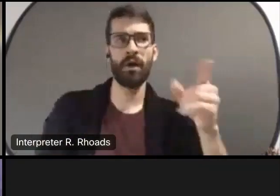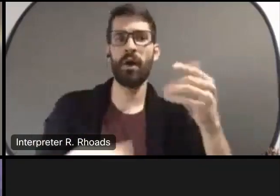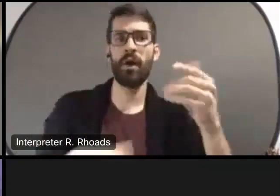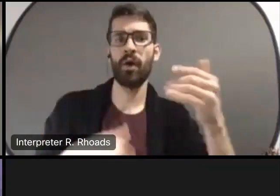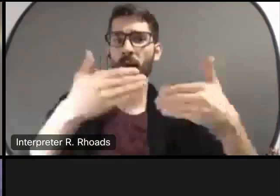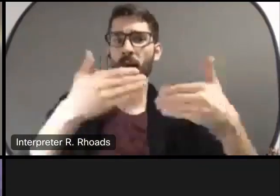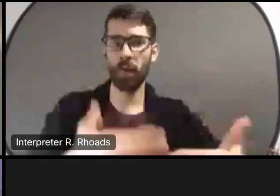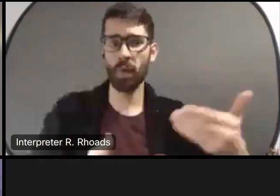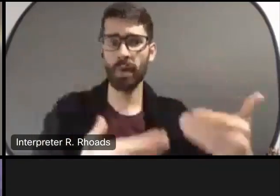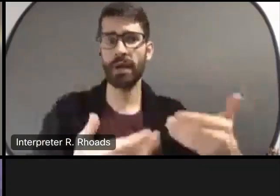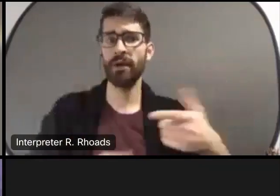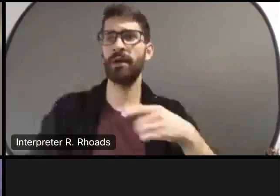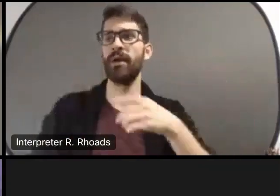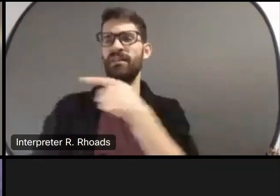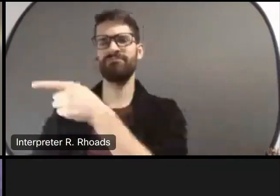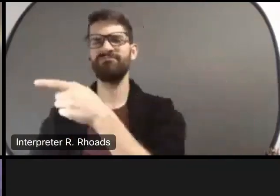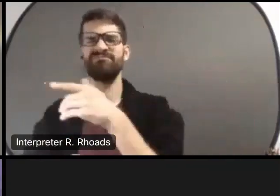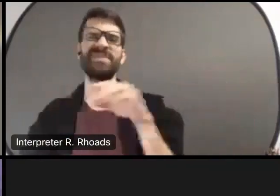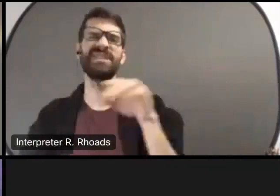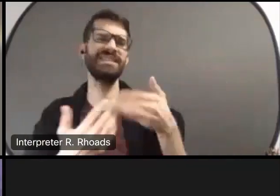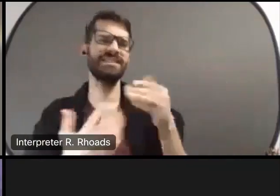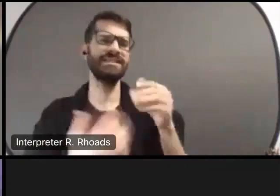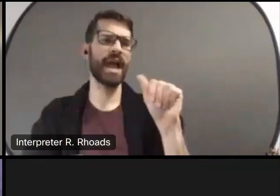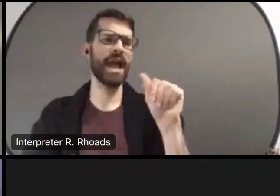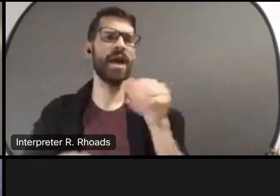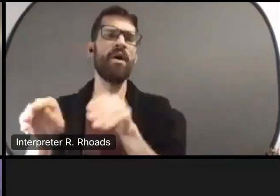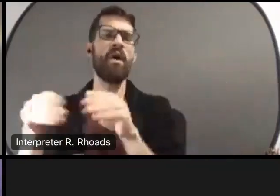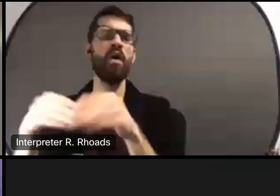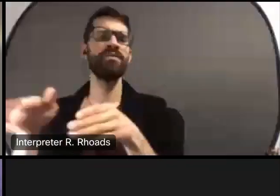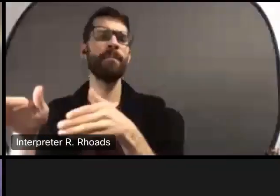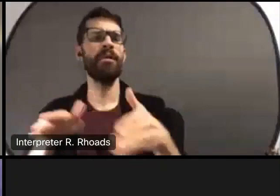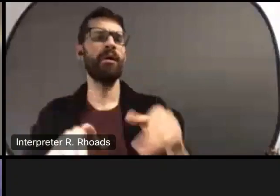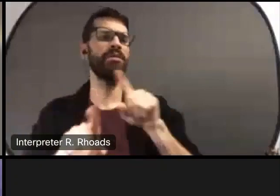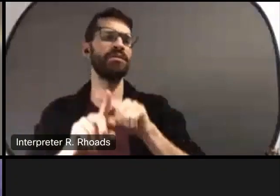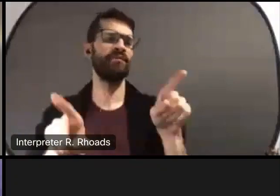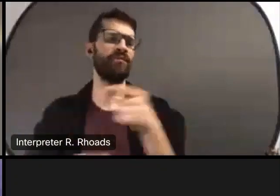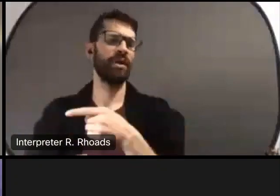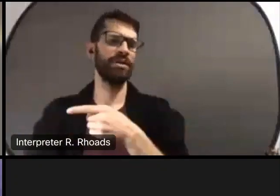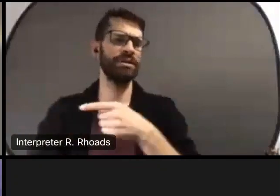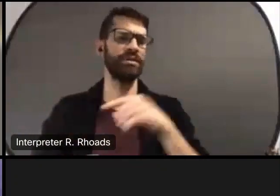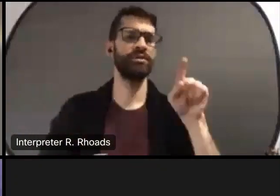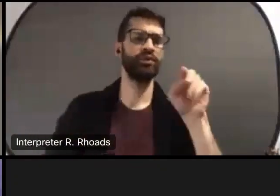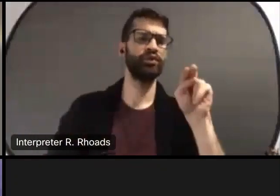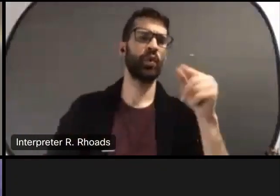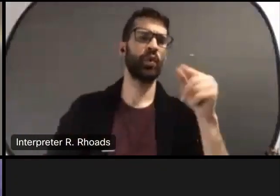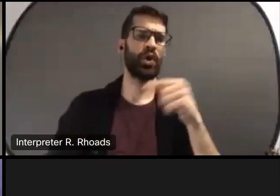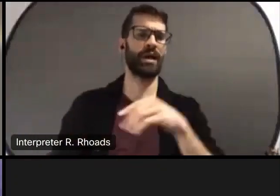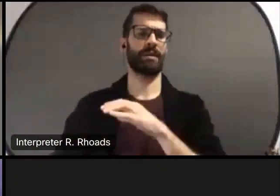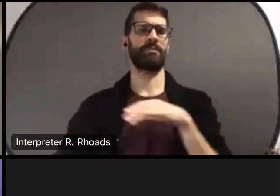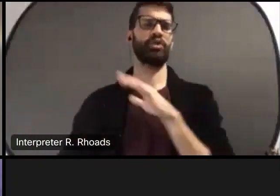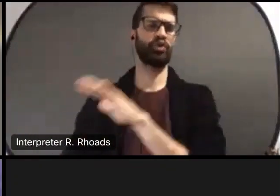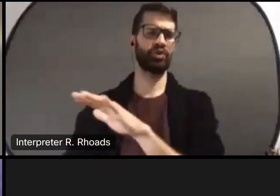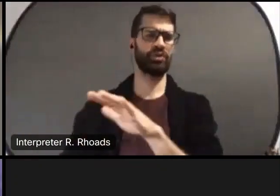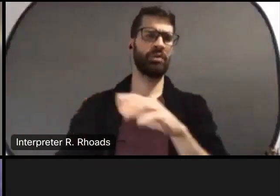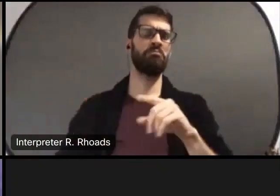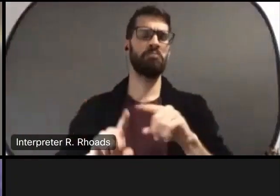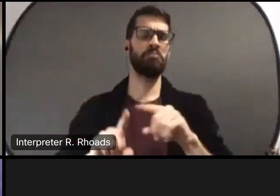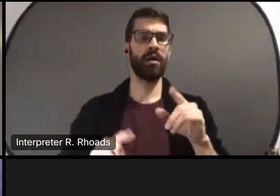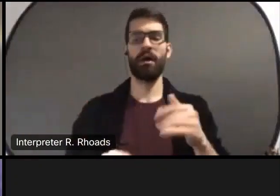Commissions, BZA, Office of Planning, sorry Zoning Commission. So I've spent some time looking at the